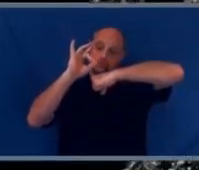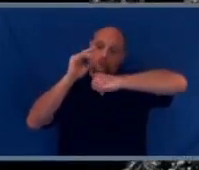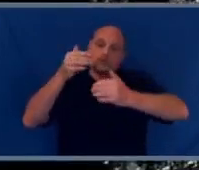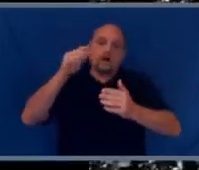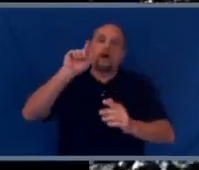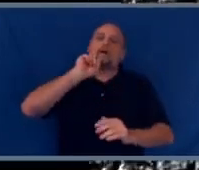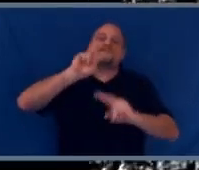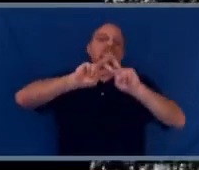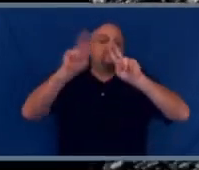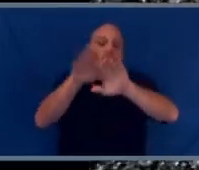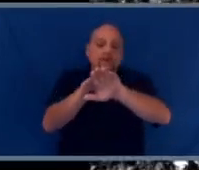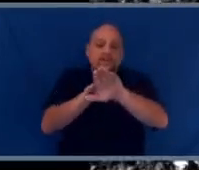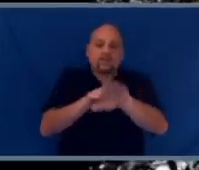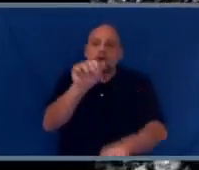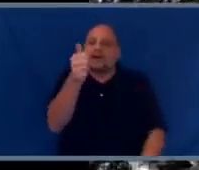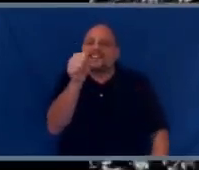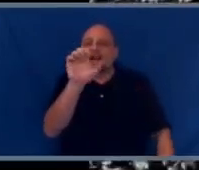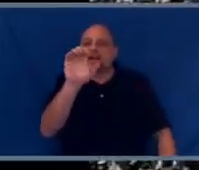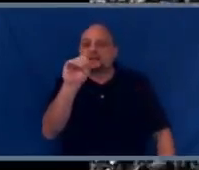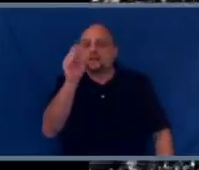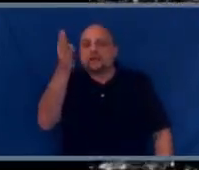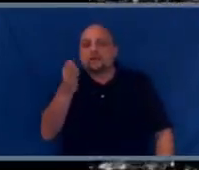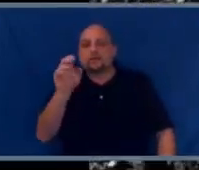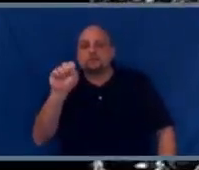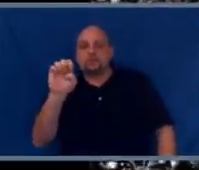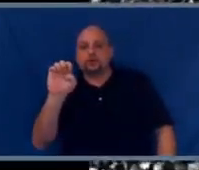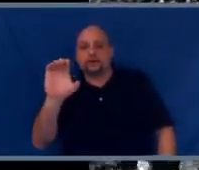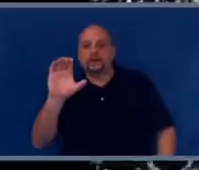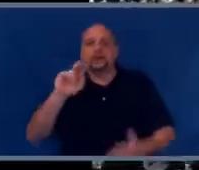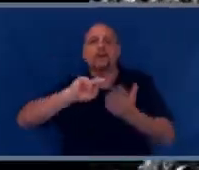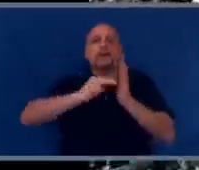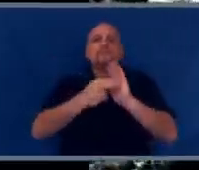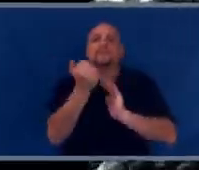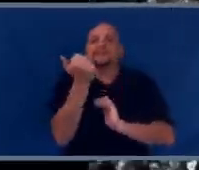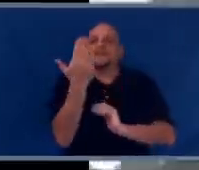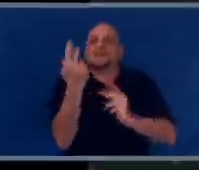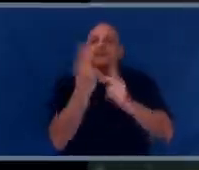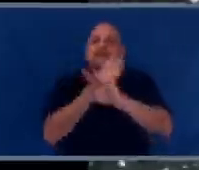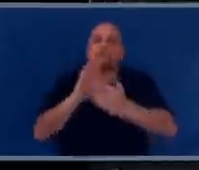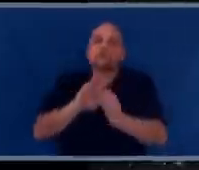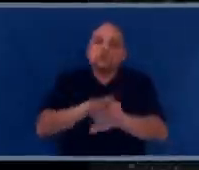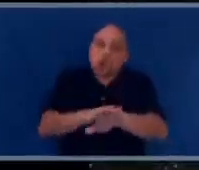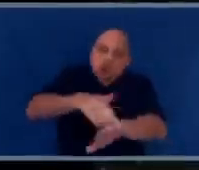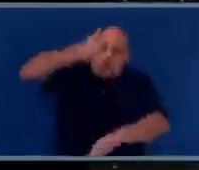10 CENTIMETRES PER SECOND. 15 TIMES FULLER THAN WALKING SPEED.